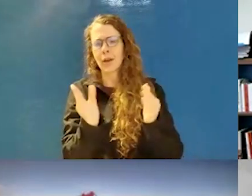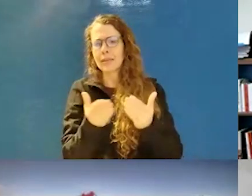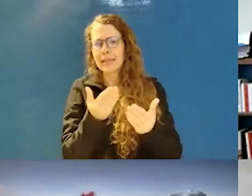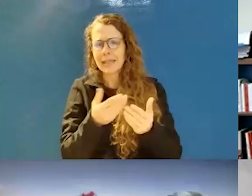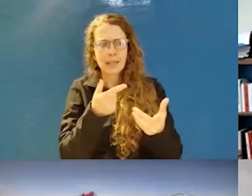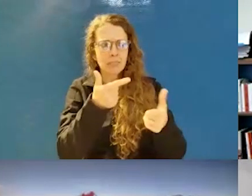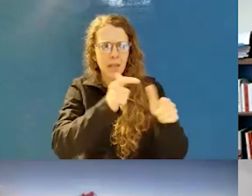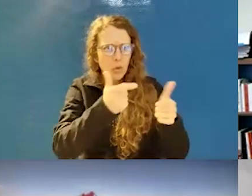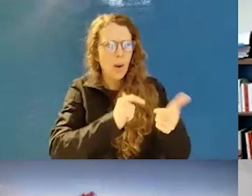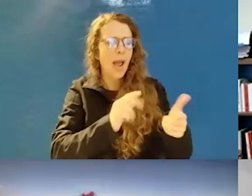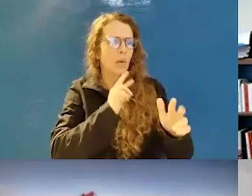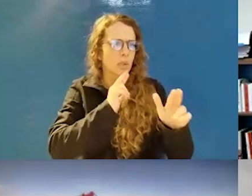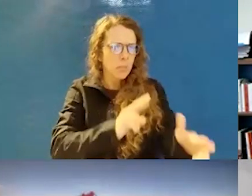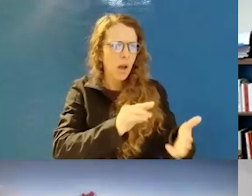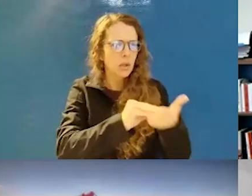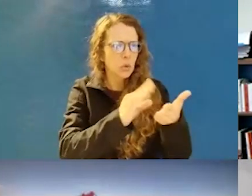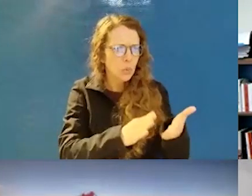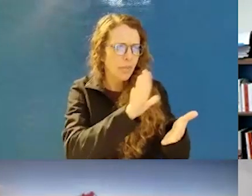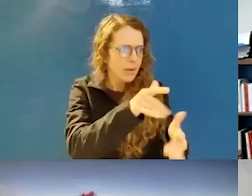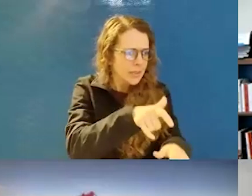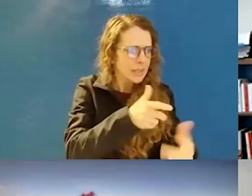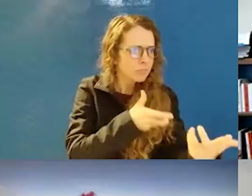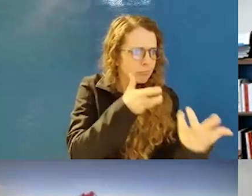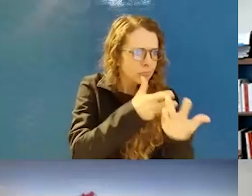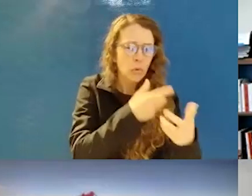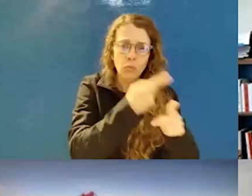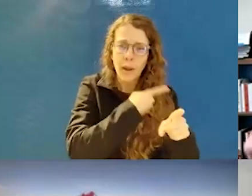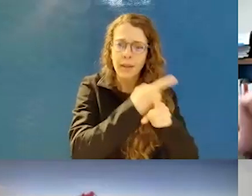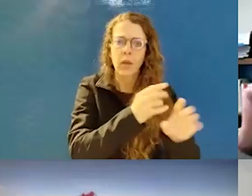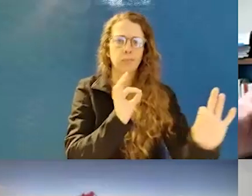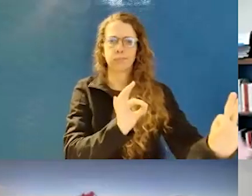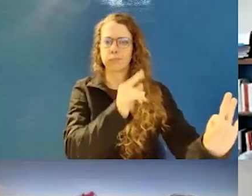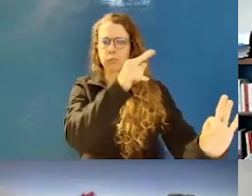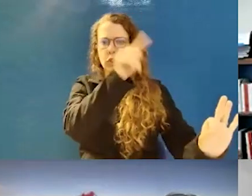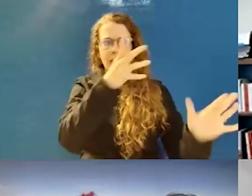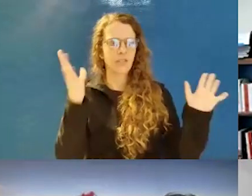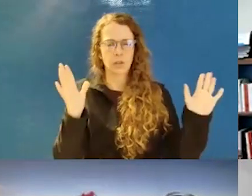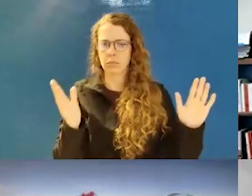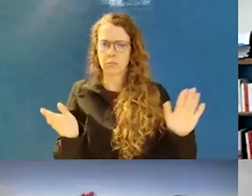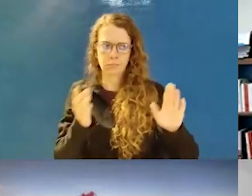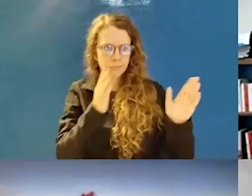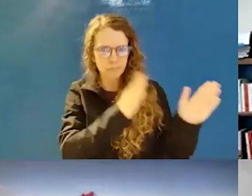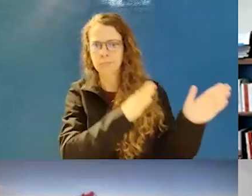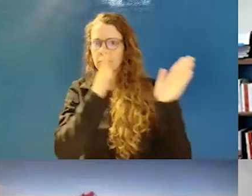interacting or responding to the students and they’re regular then okay. Boom. Done. Click. You got that one.